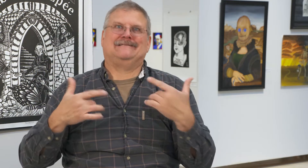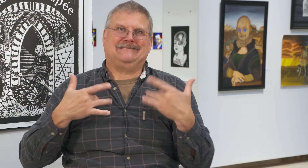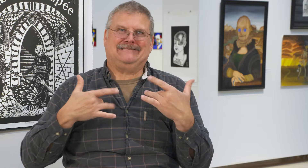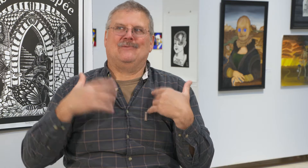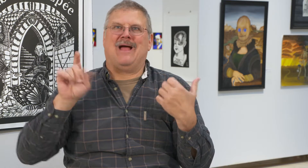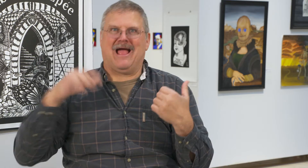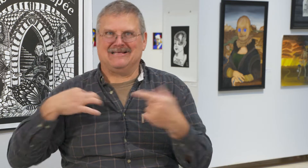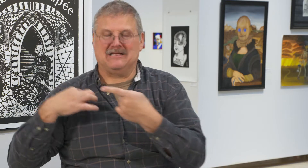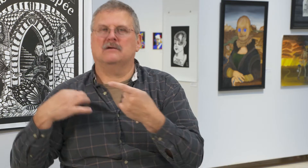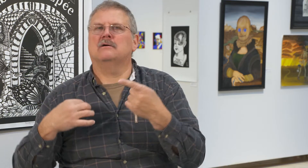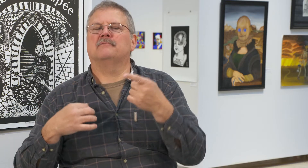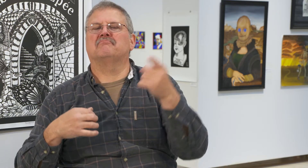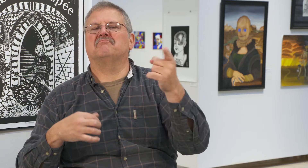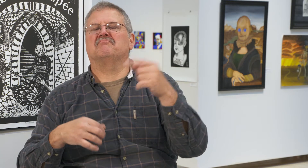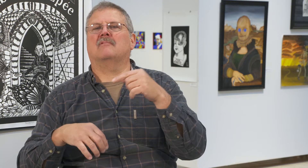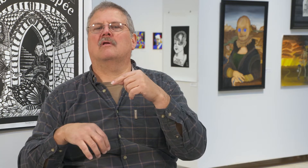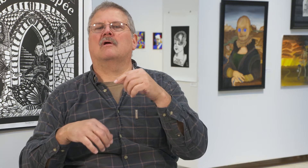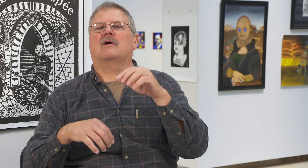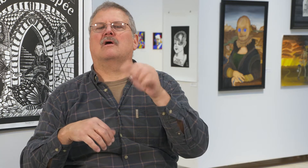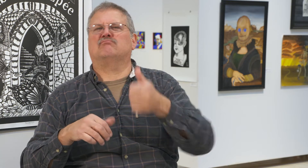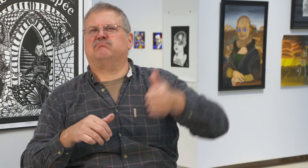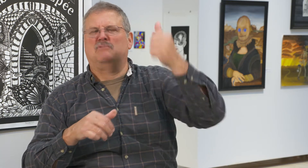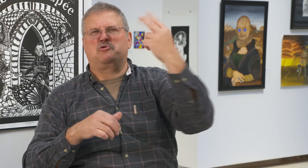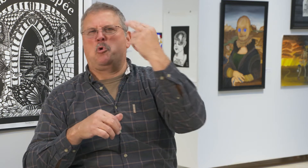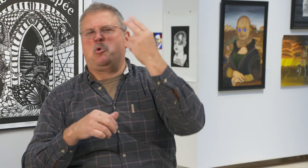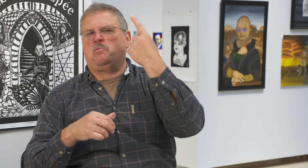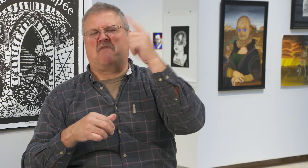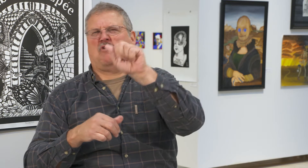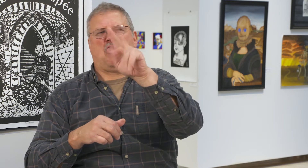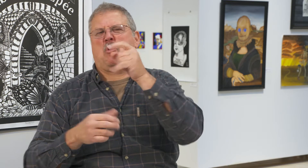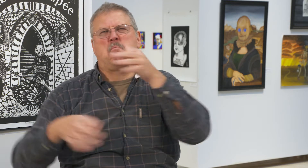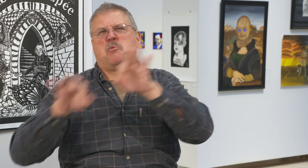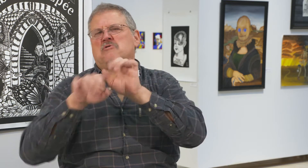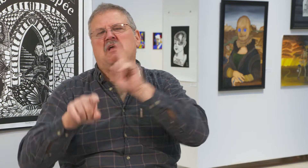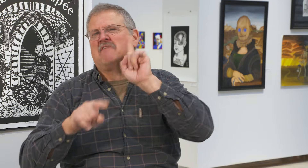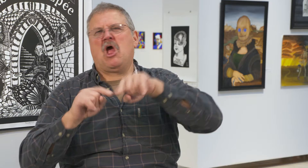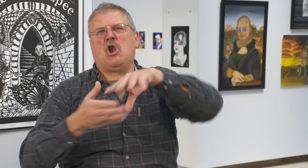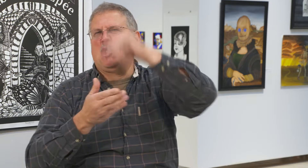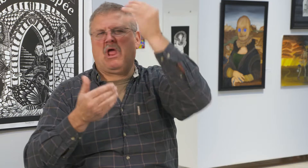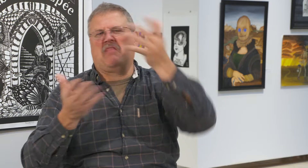I had some different ideas, so when that person retired, I was very excited to apply. The administration told me no